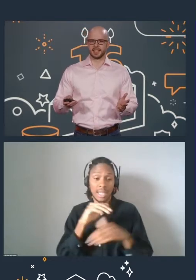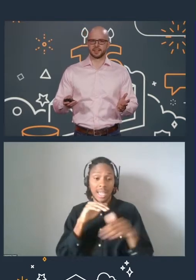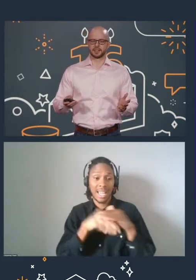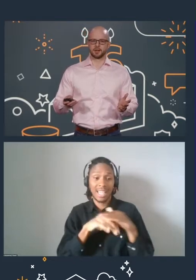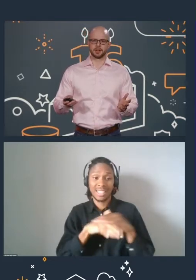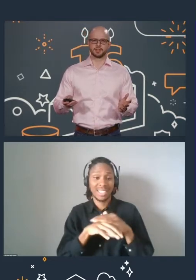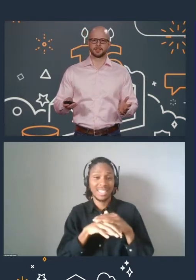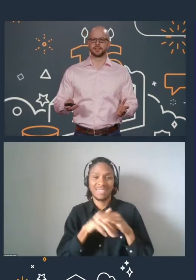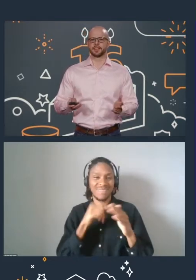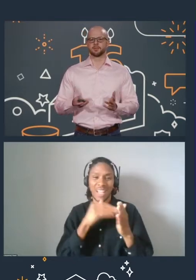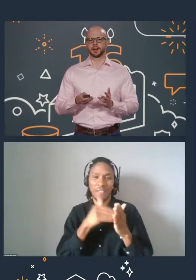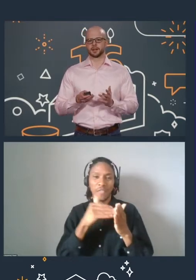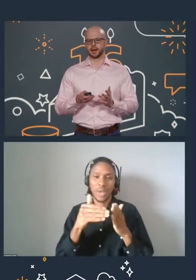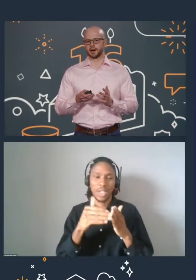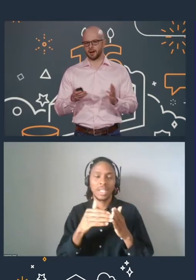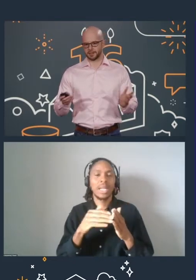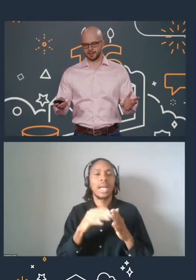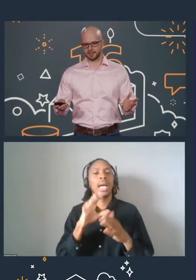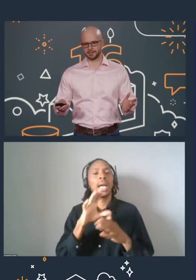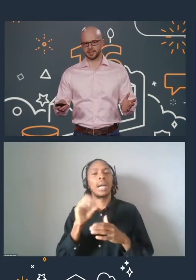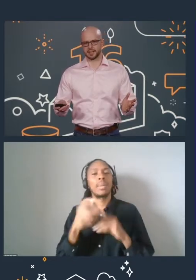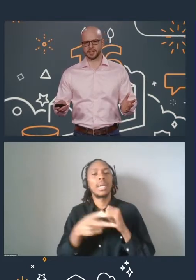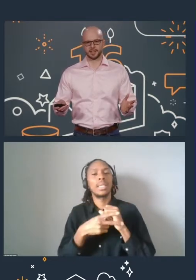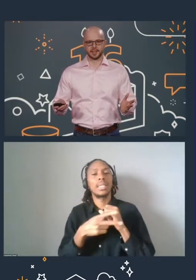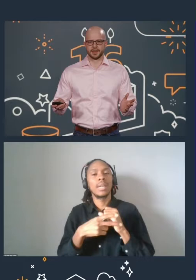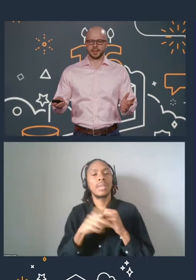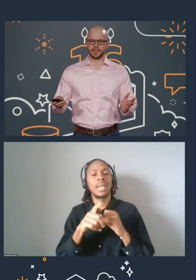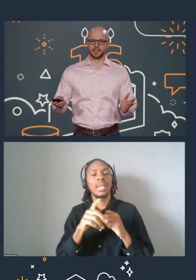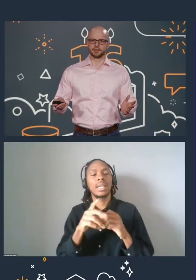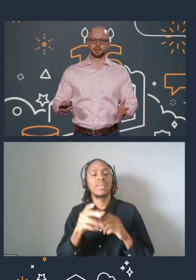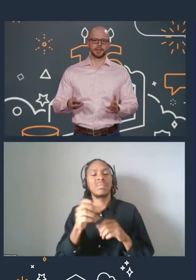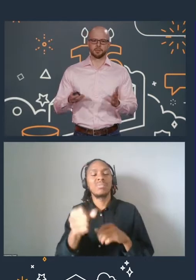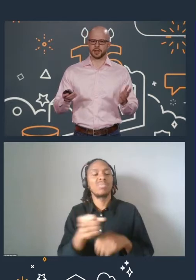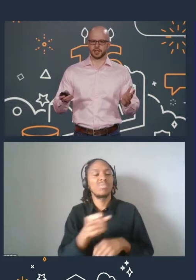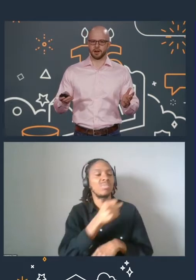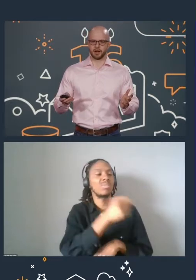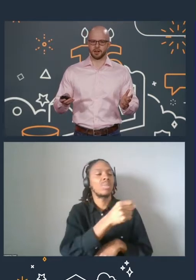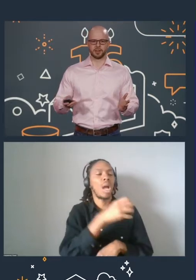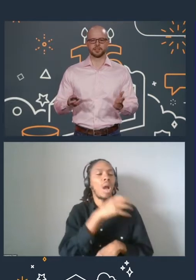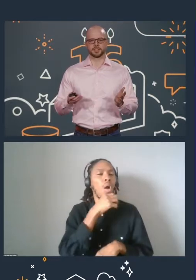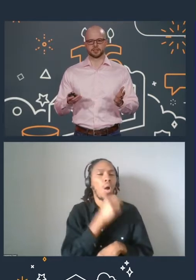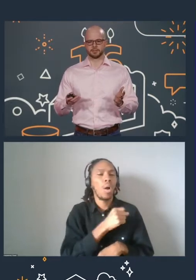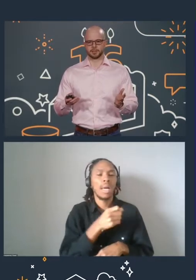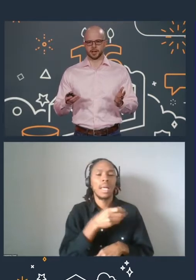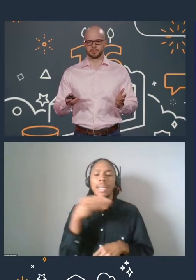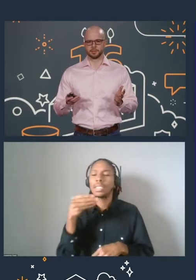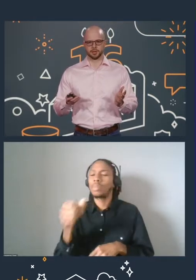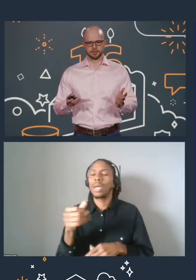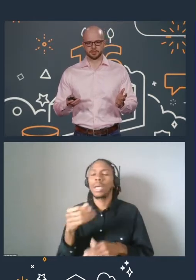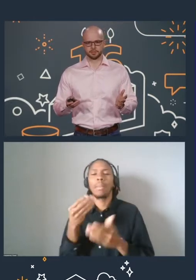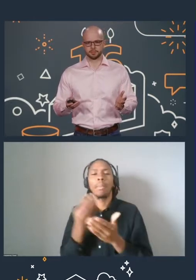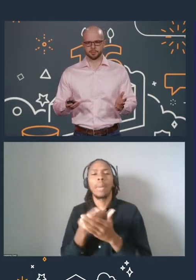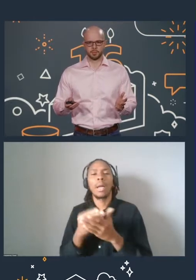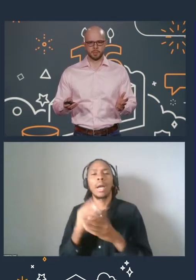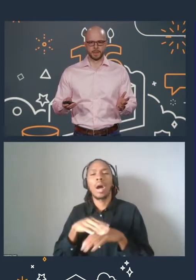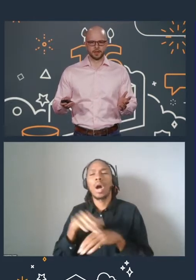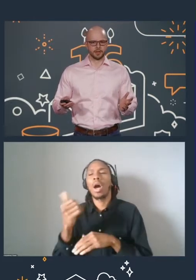and companies can save money by archiving this data, and then spend that money on other things that really help their business.